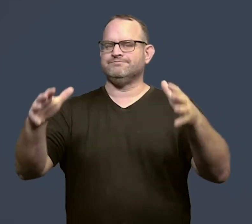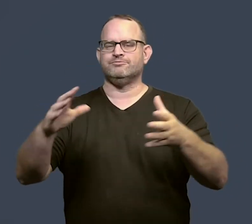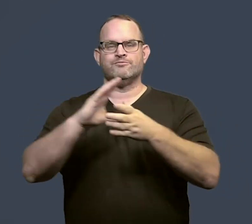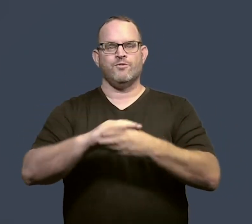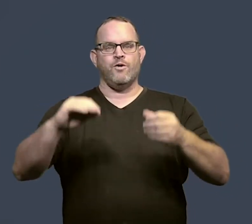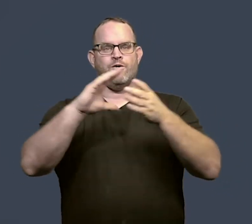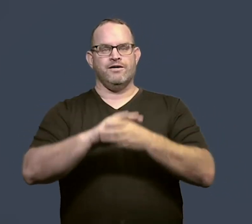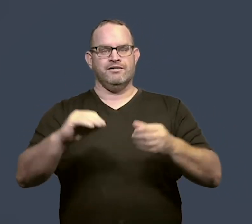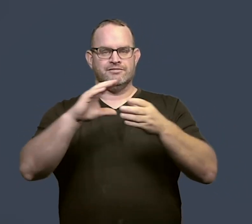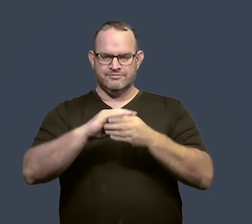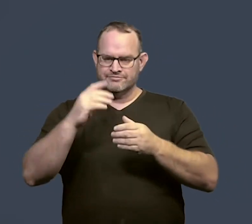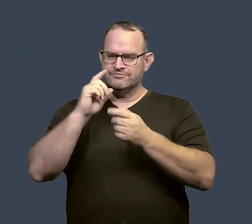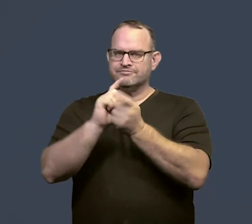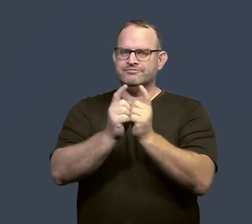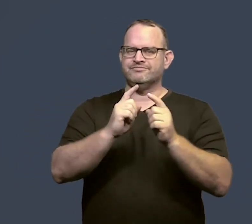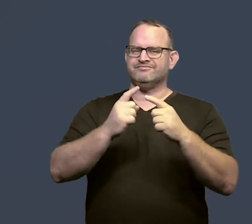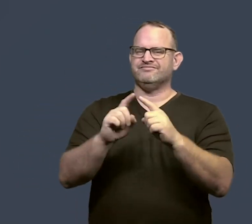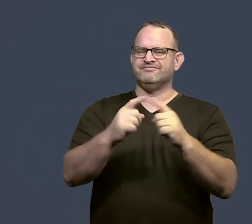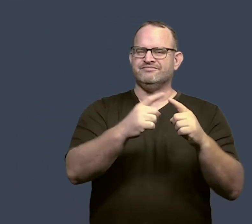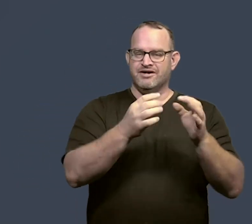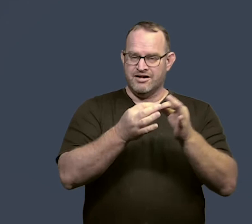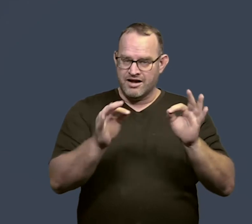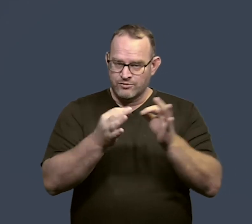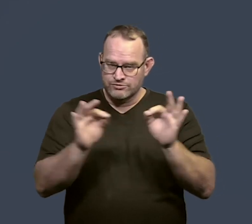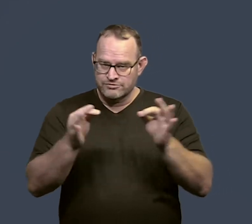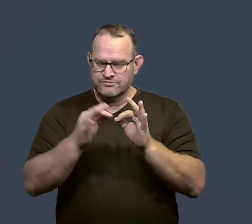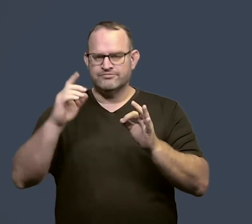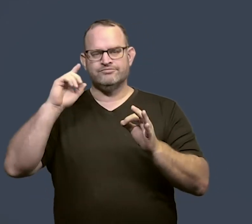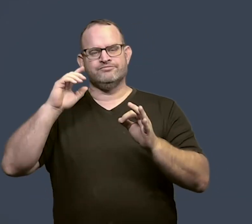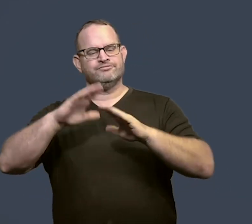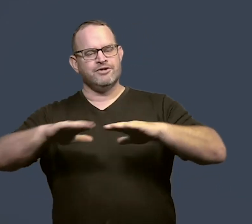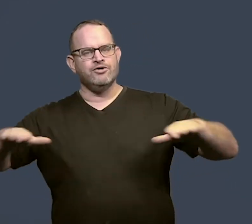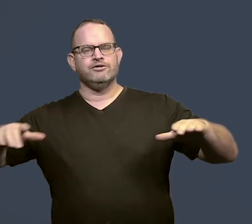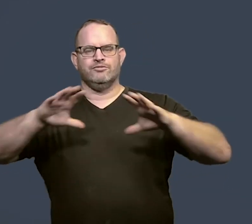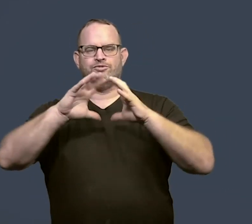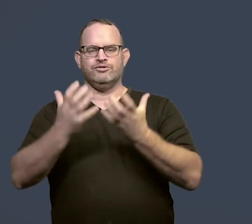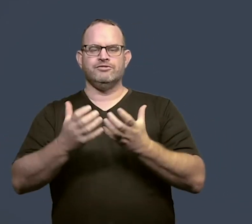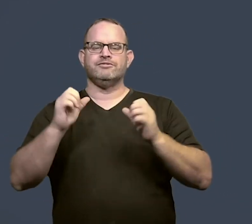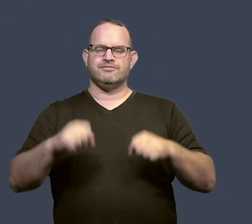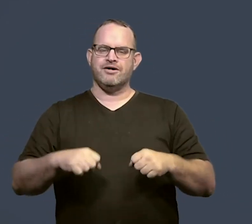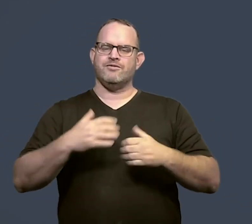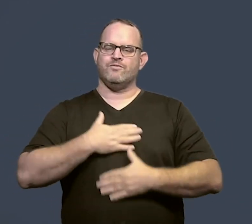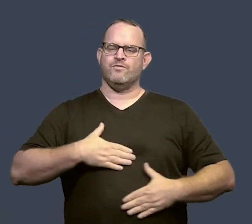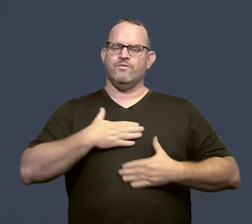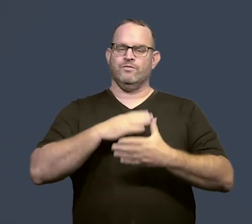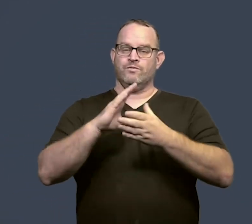all children worldwide by providing accessible stories in their languages.